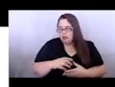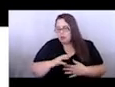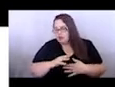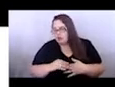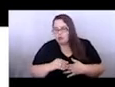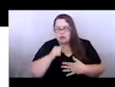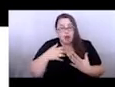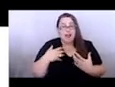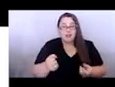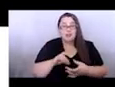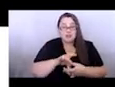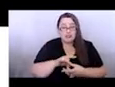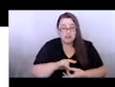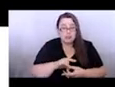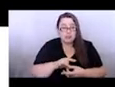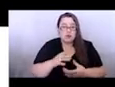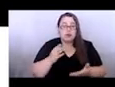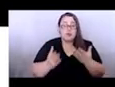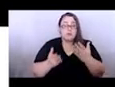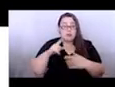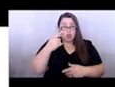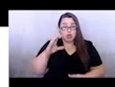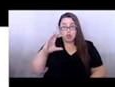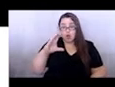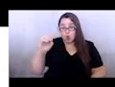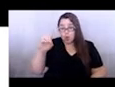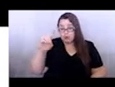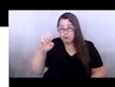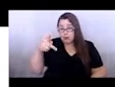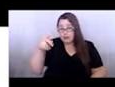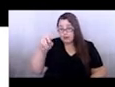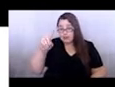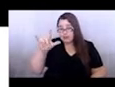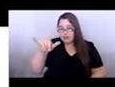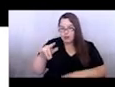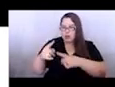Porous boundaries may look like codependency. The inability to say no and people pleasing.